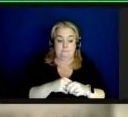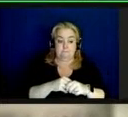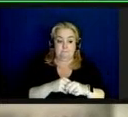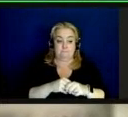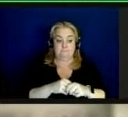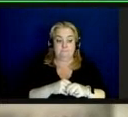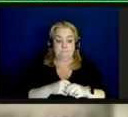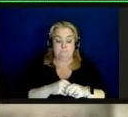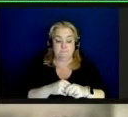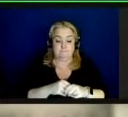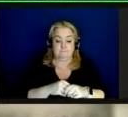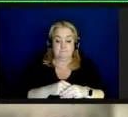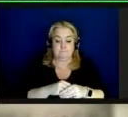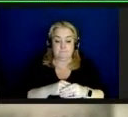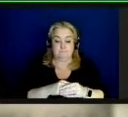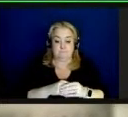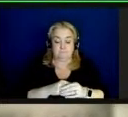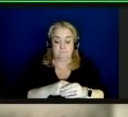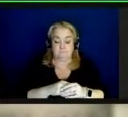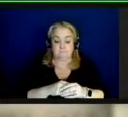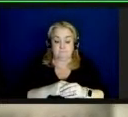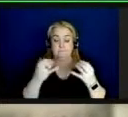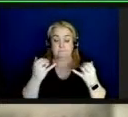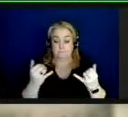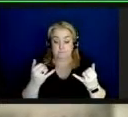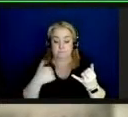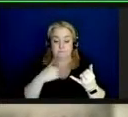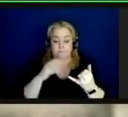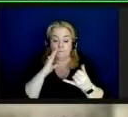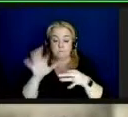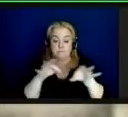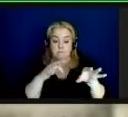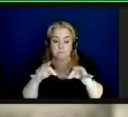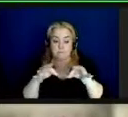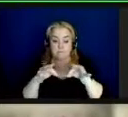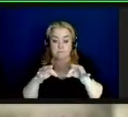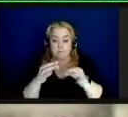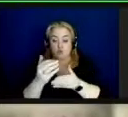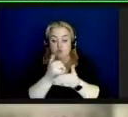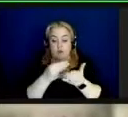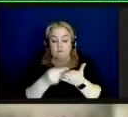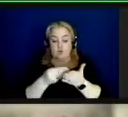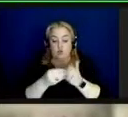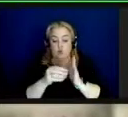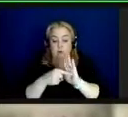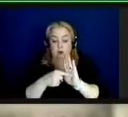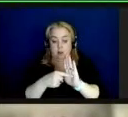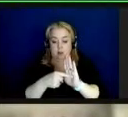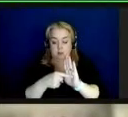ALIGNMENT WITH OREGON